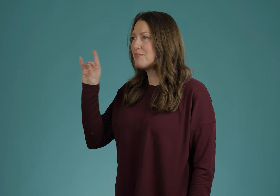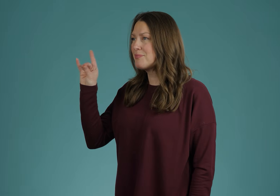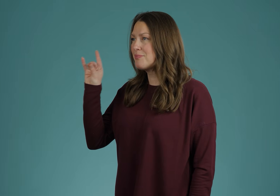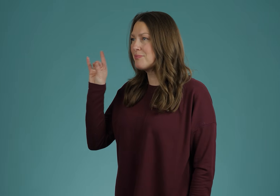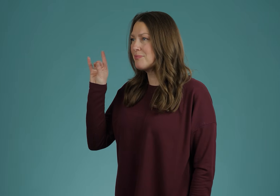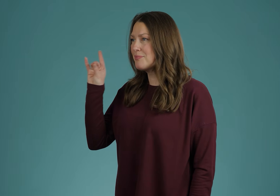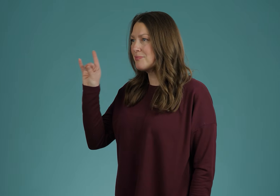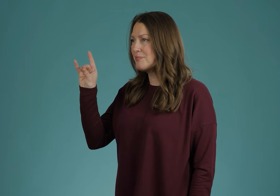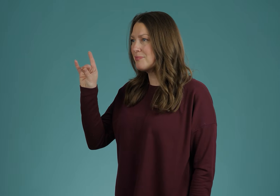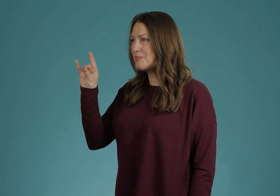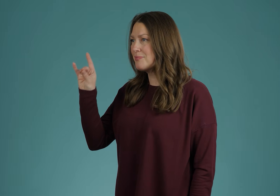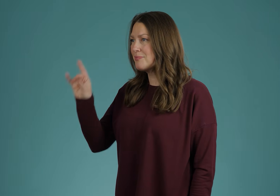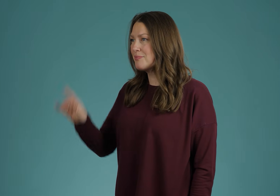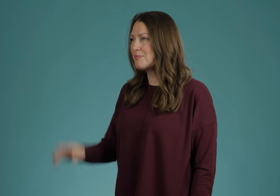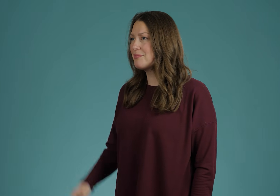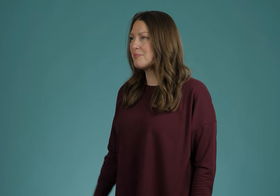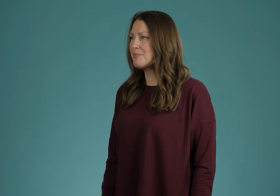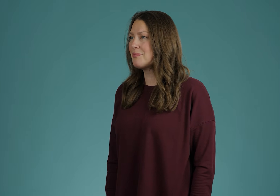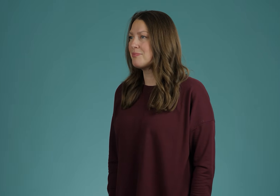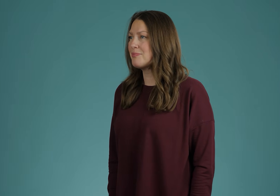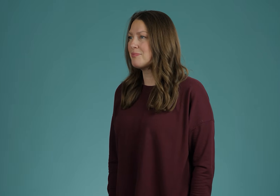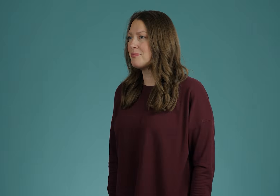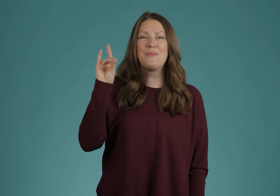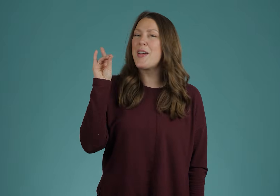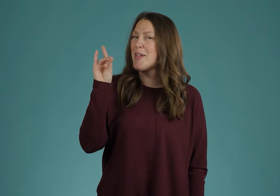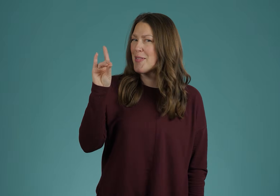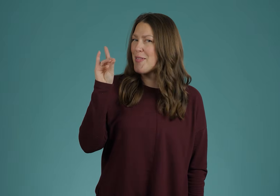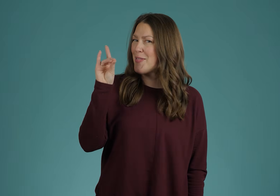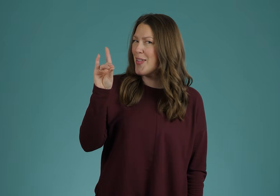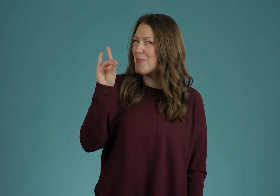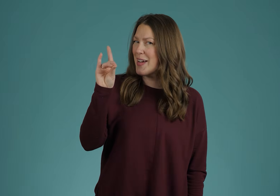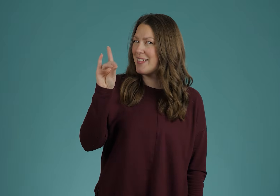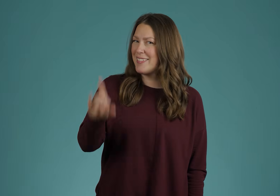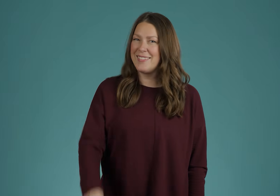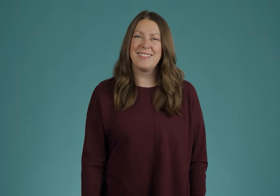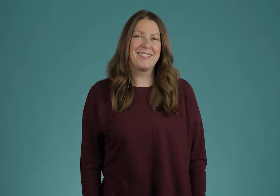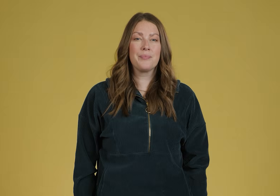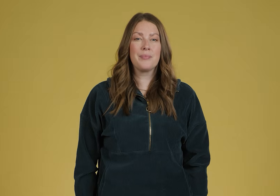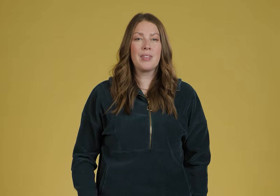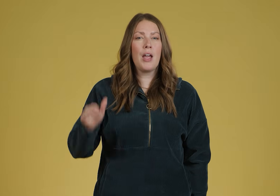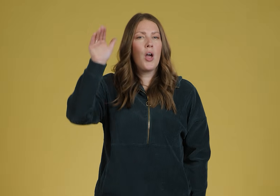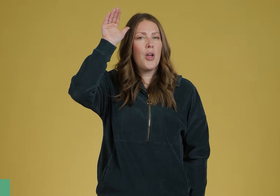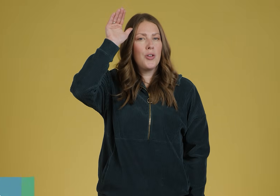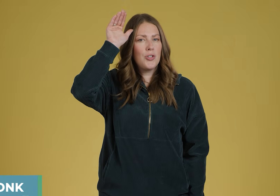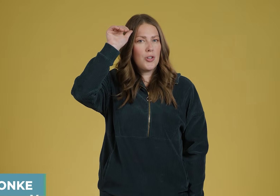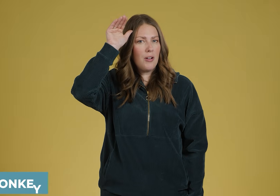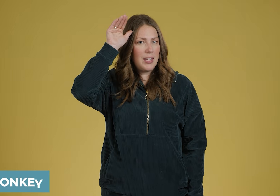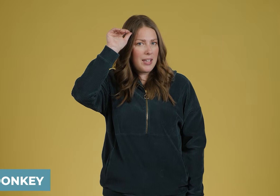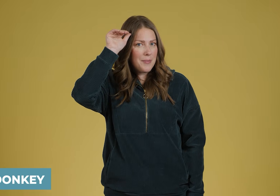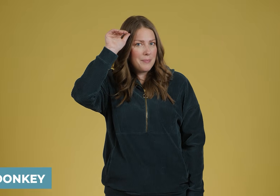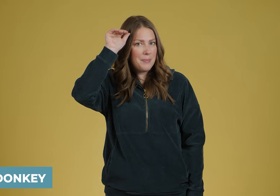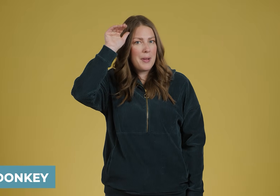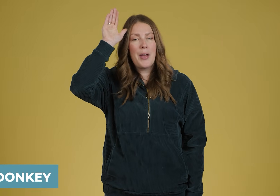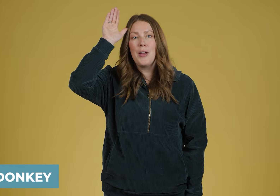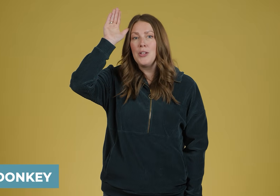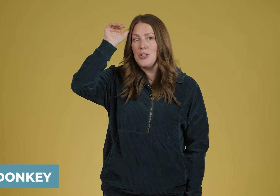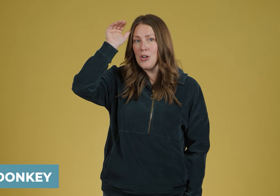ring finger are touching your thumb, bouncing in and out. Llama.